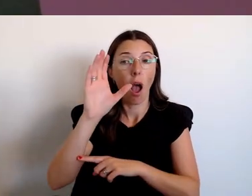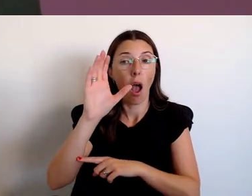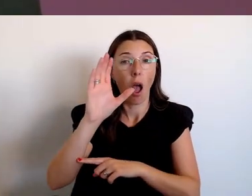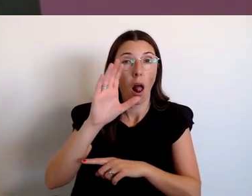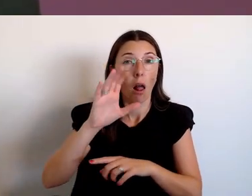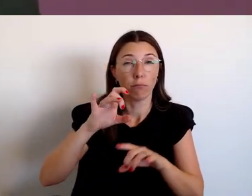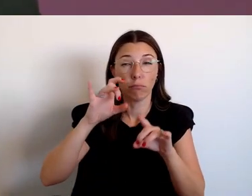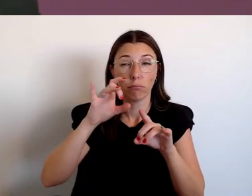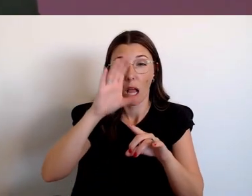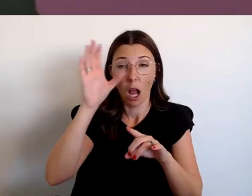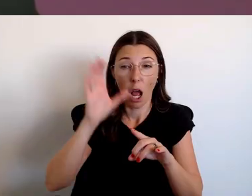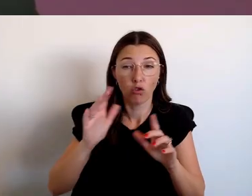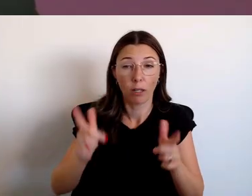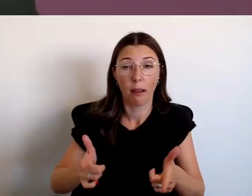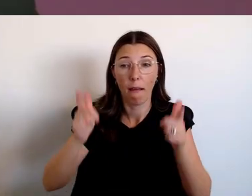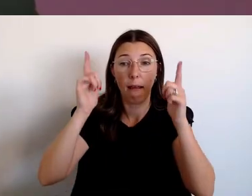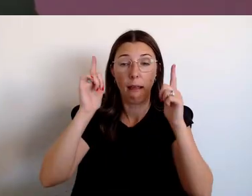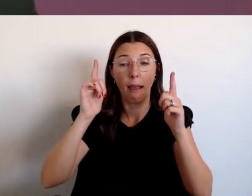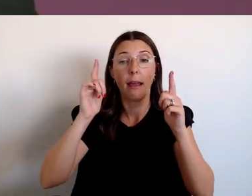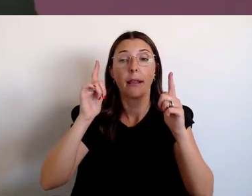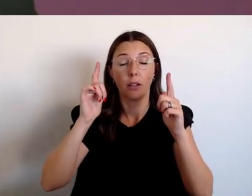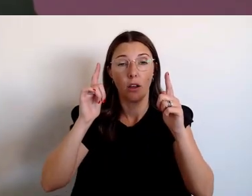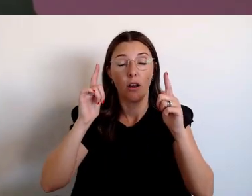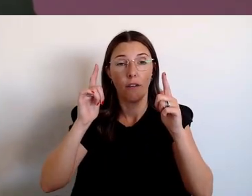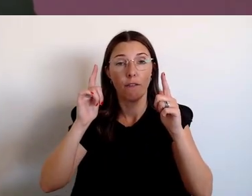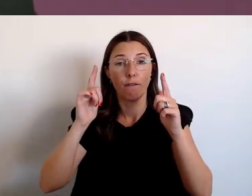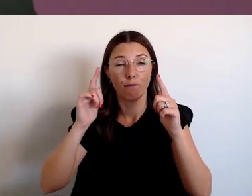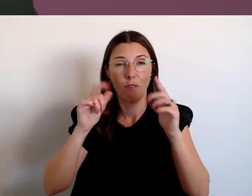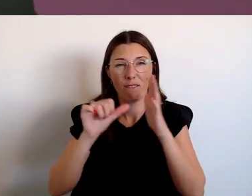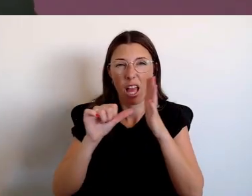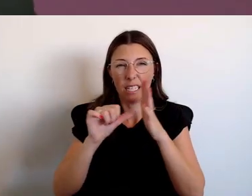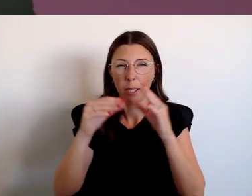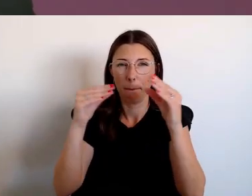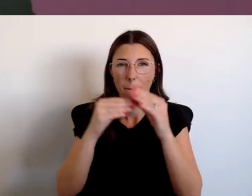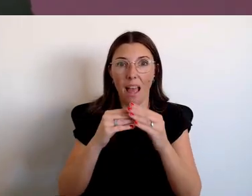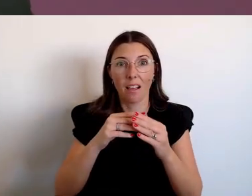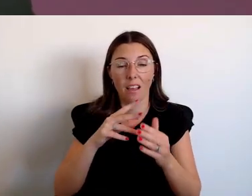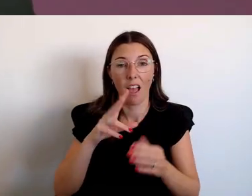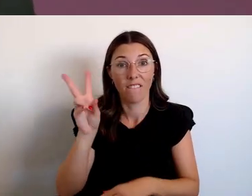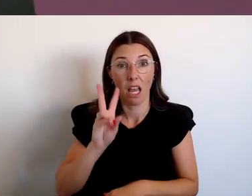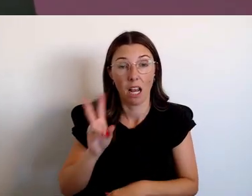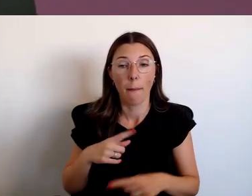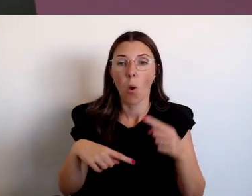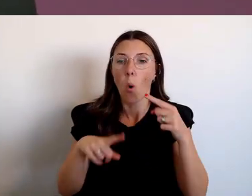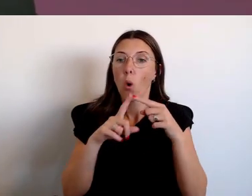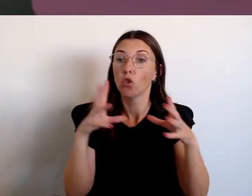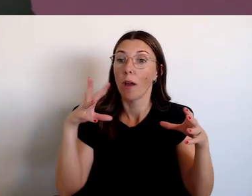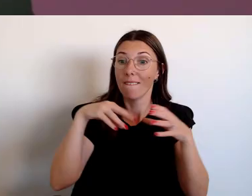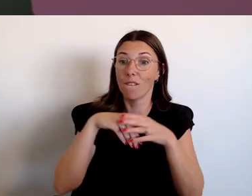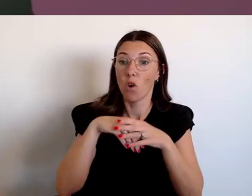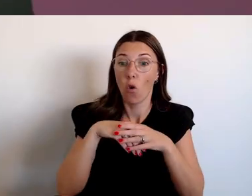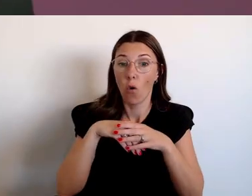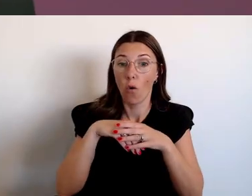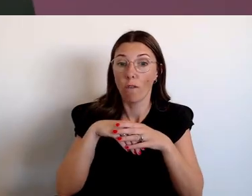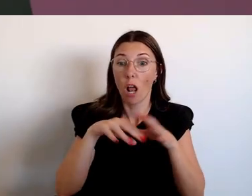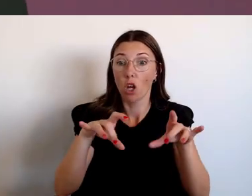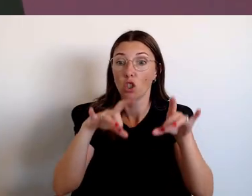Crime Compliance at Standard Chartered Bank in Vietnam and was a member of Victoria Police and the Australian Federal Police.